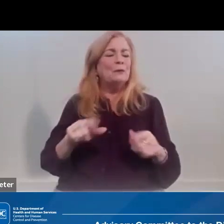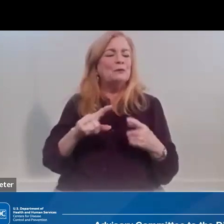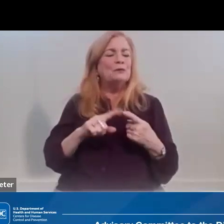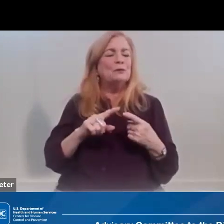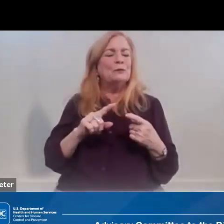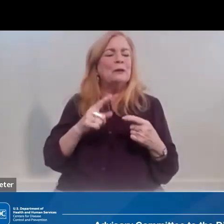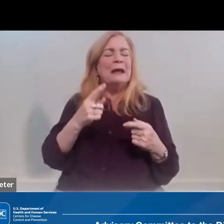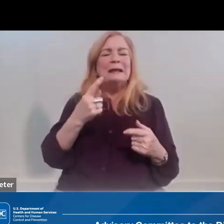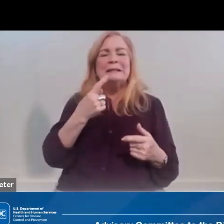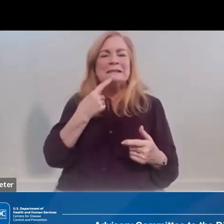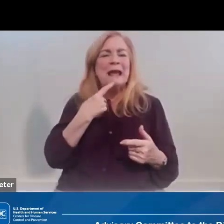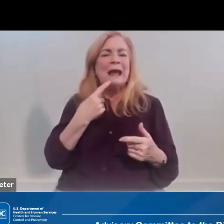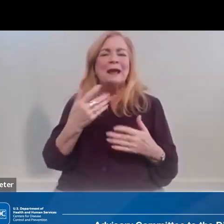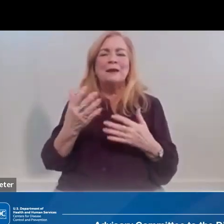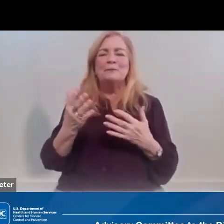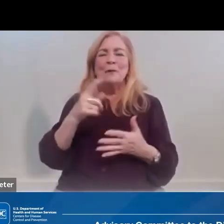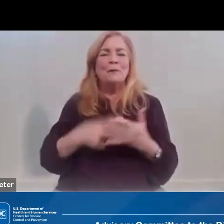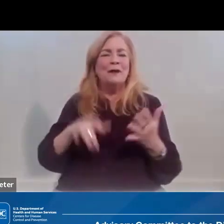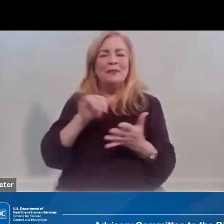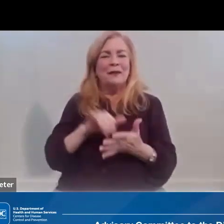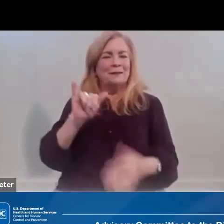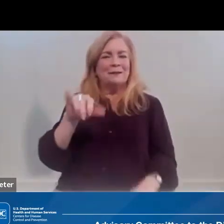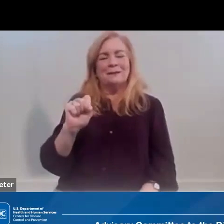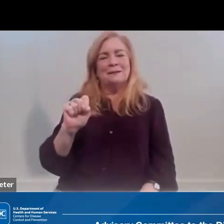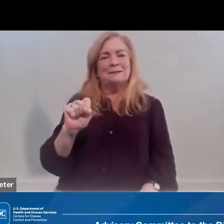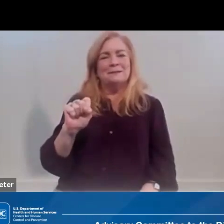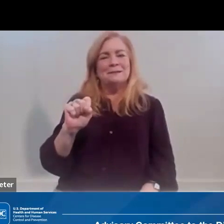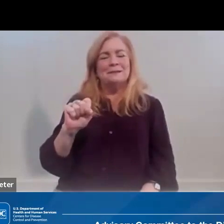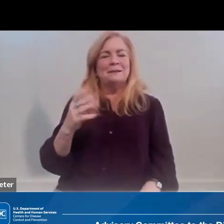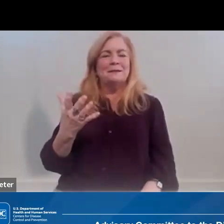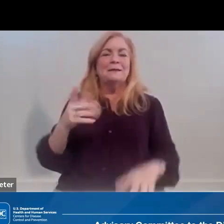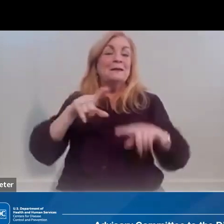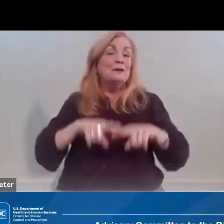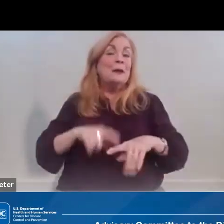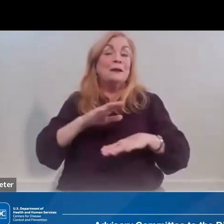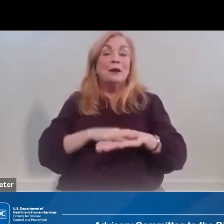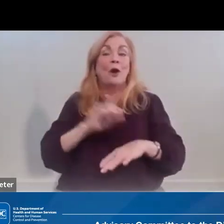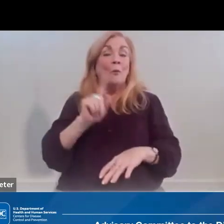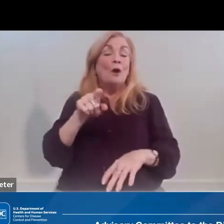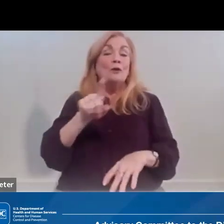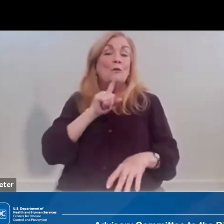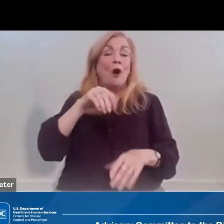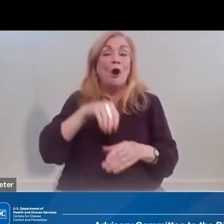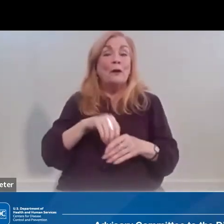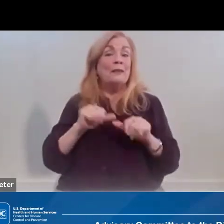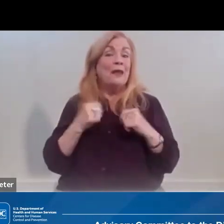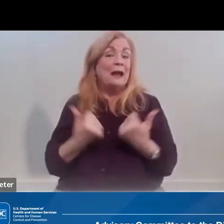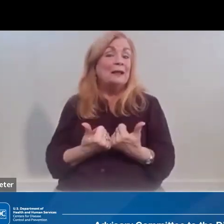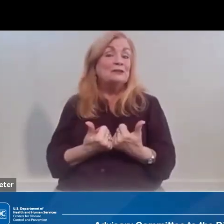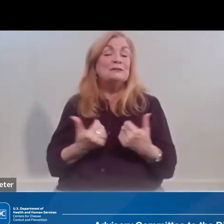And I don't think that, I think depending on where you sit in the agency, what your CIO is,